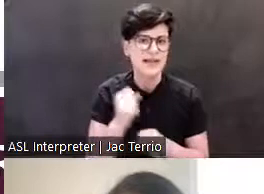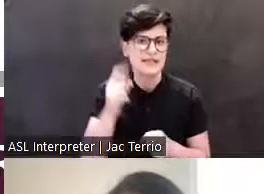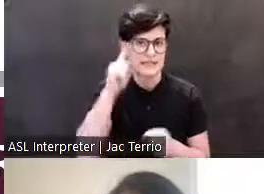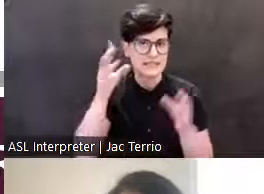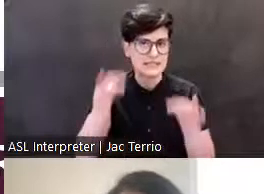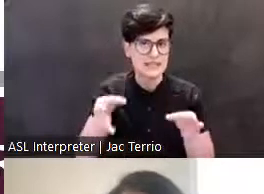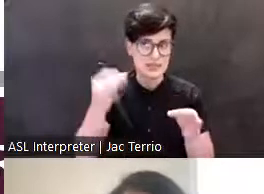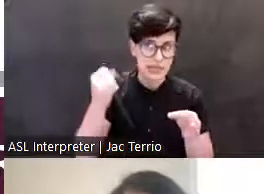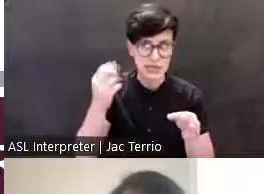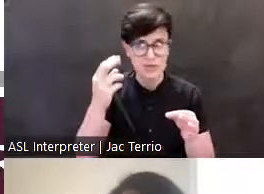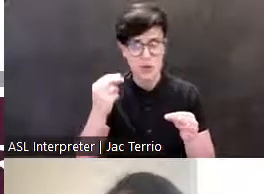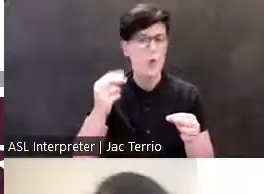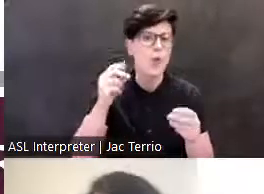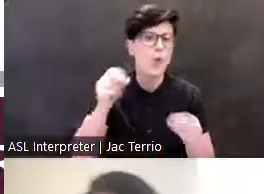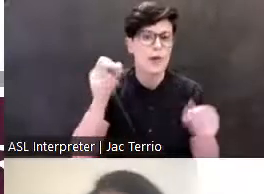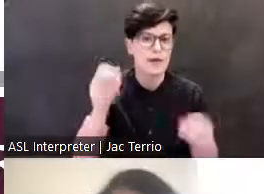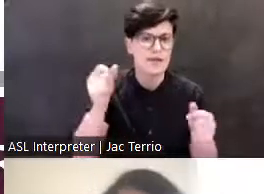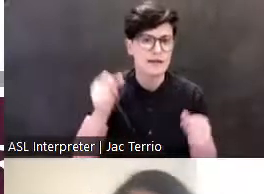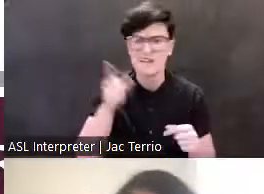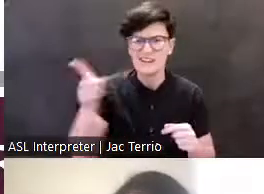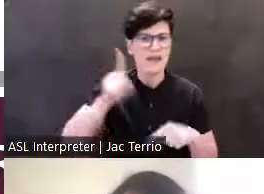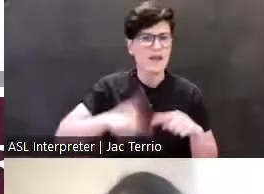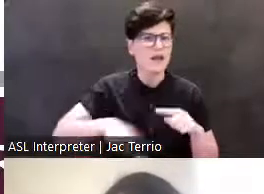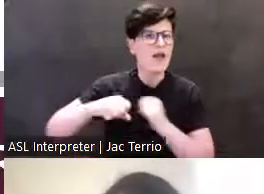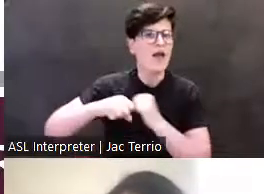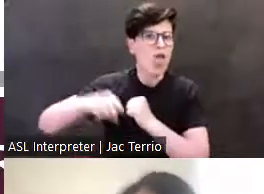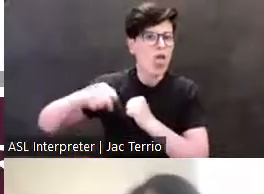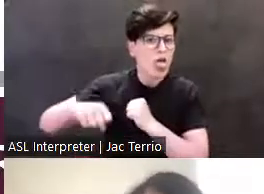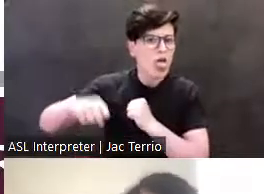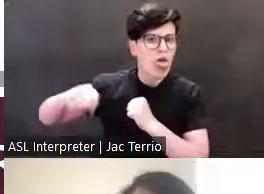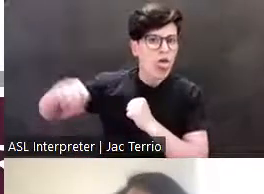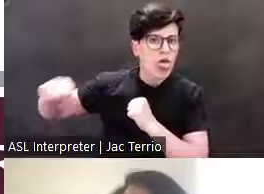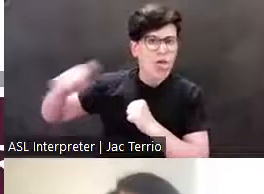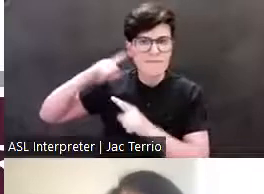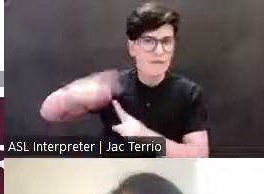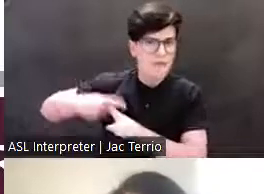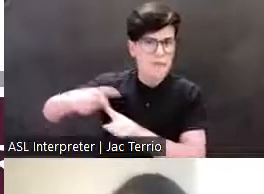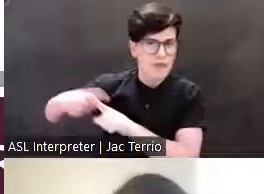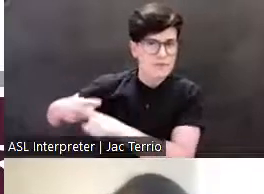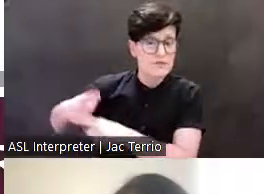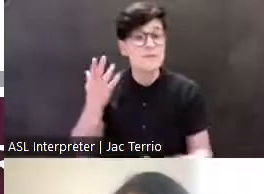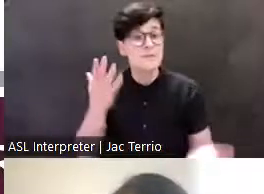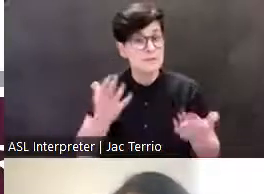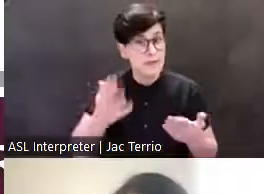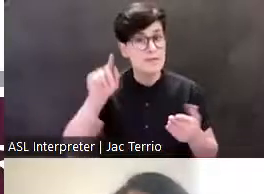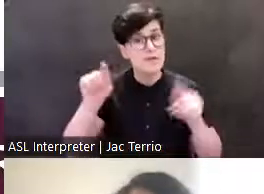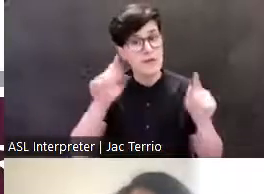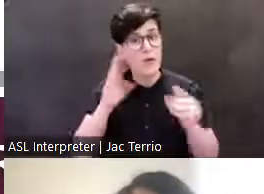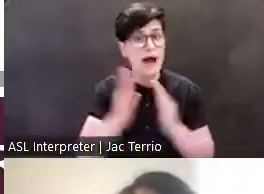They should not drag it out for months and months. They might ask you for some more information and that is okay.